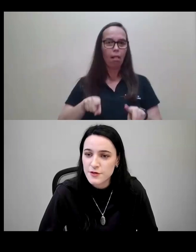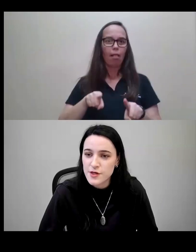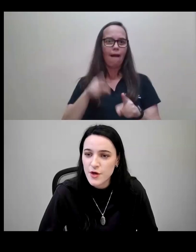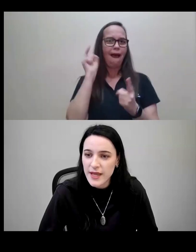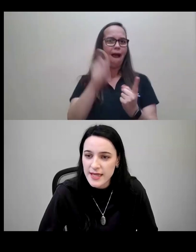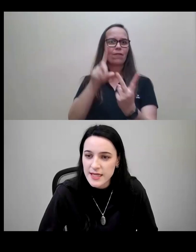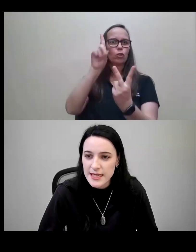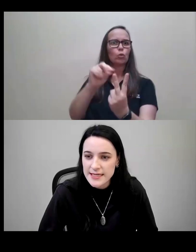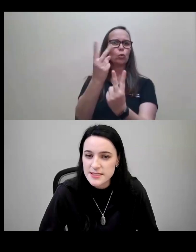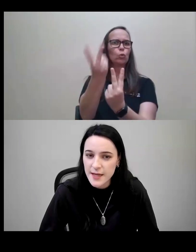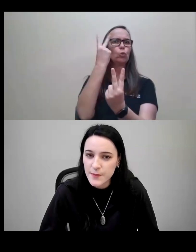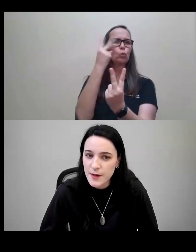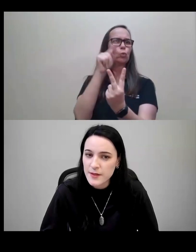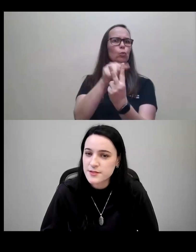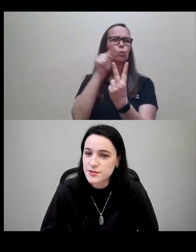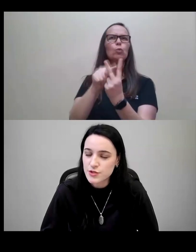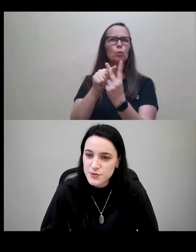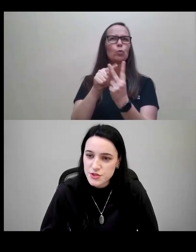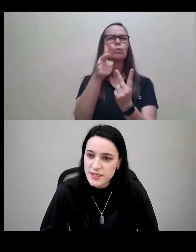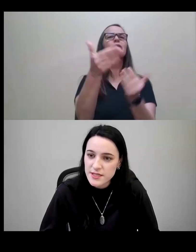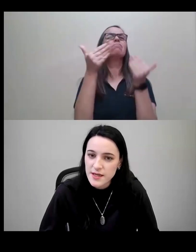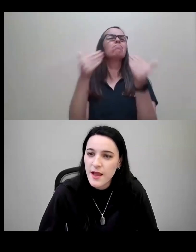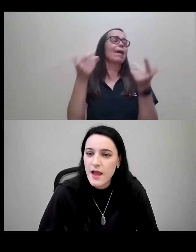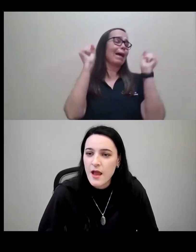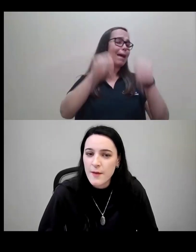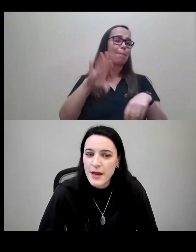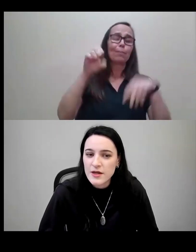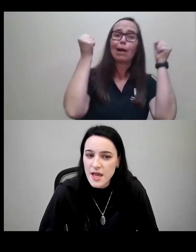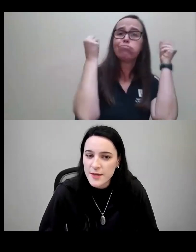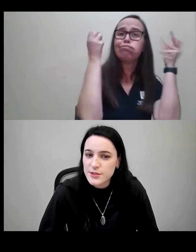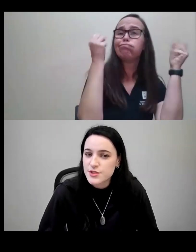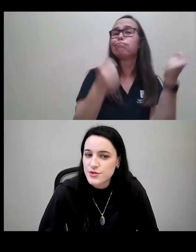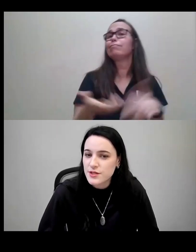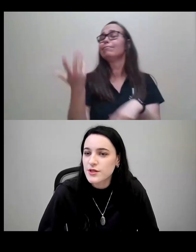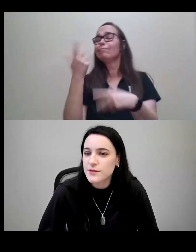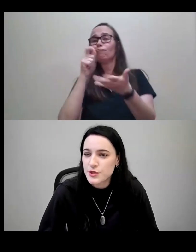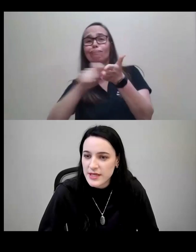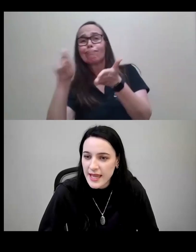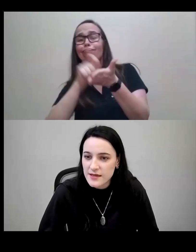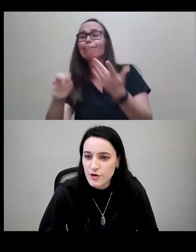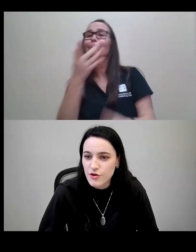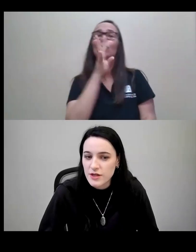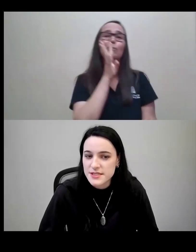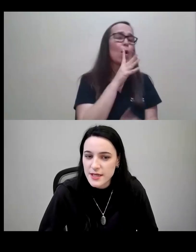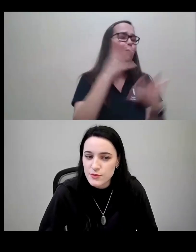If you could go ahead and type up a description about a time or two that you communicated across